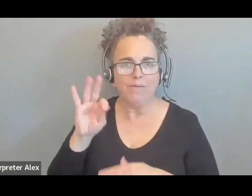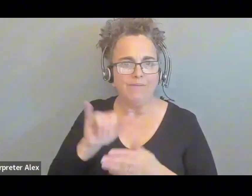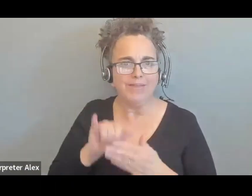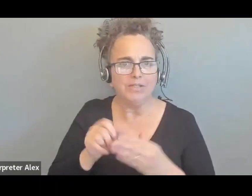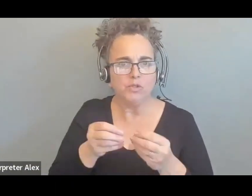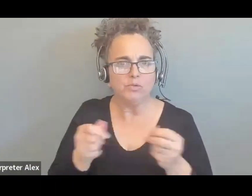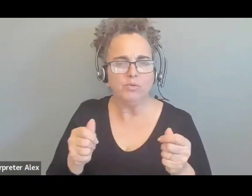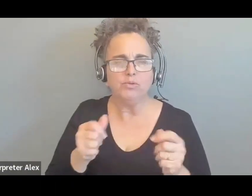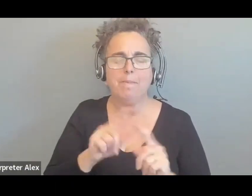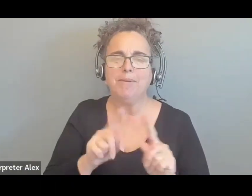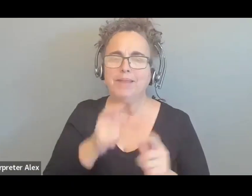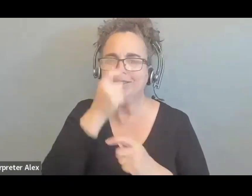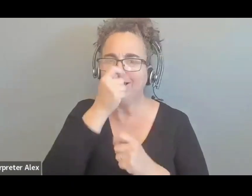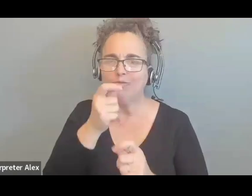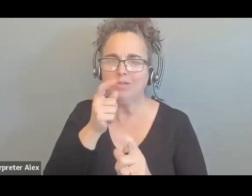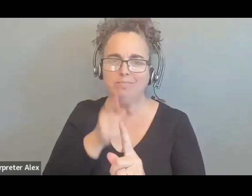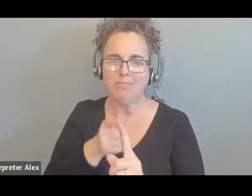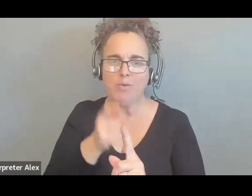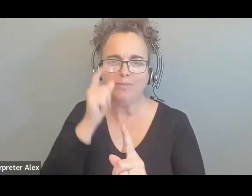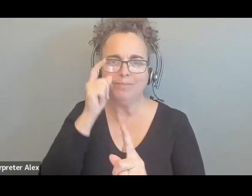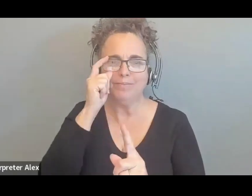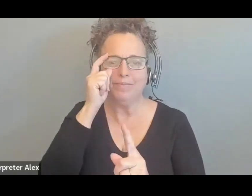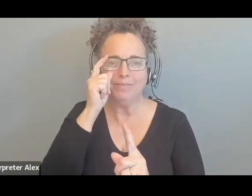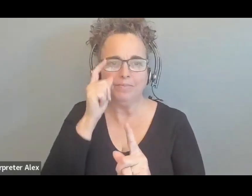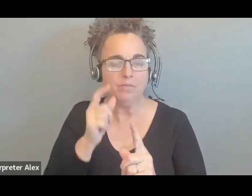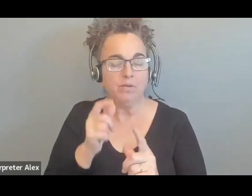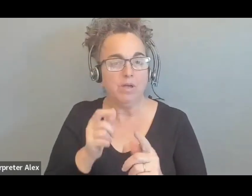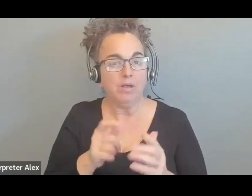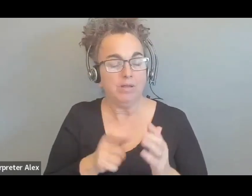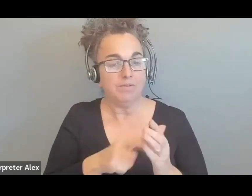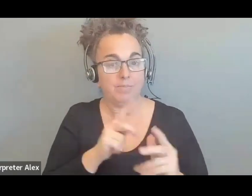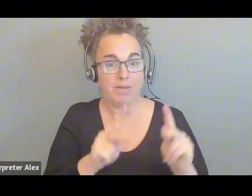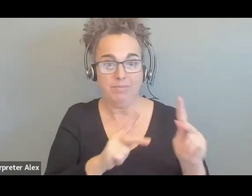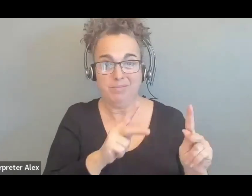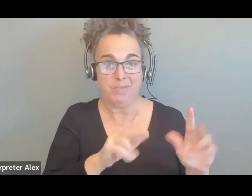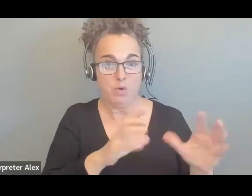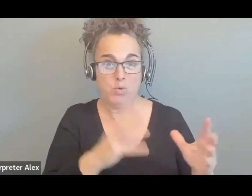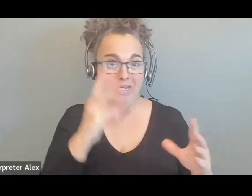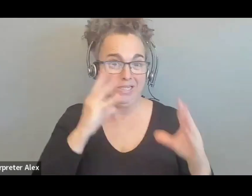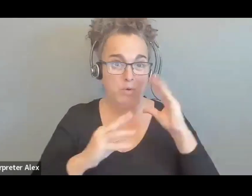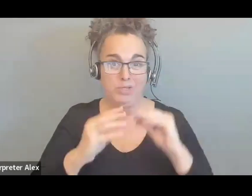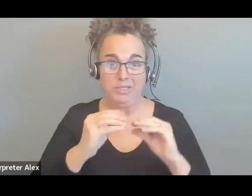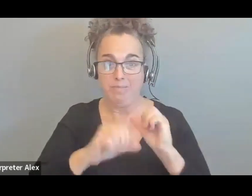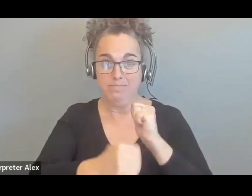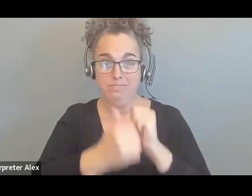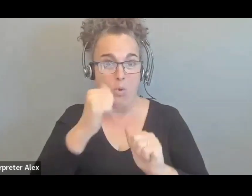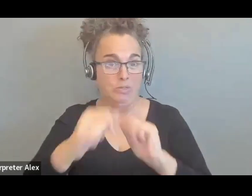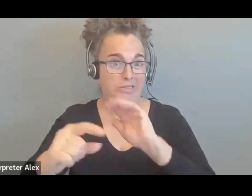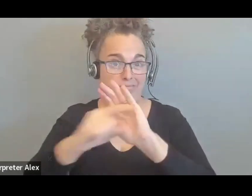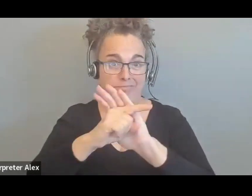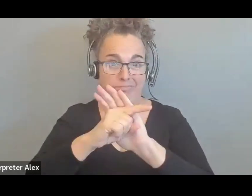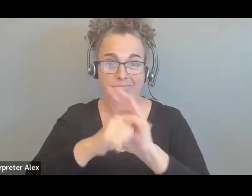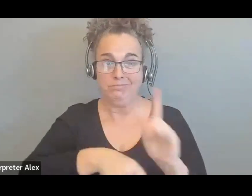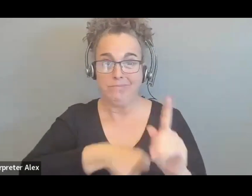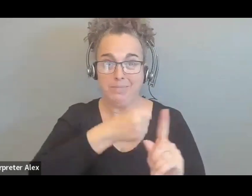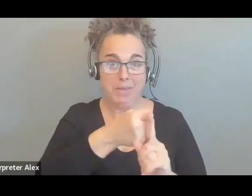on something interesting which is, you know, some of the most impacted people for climate change and climate disasters are people with